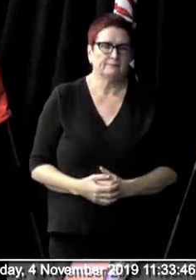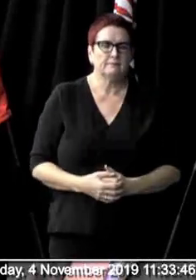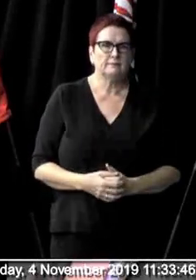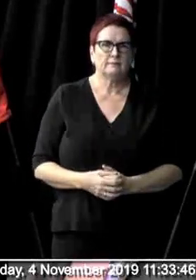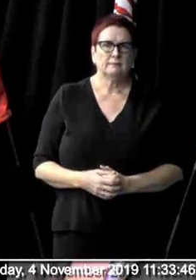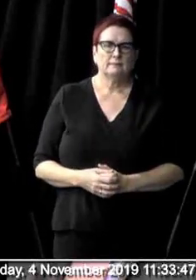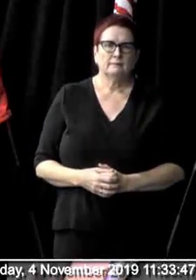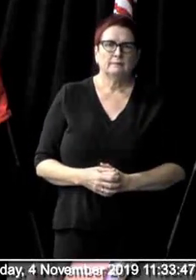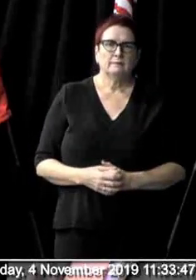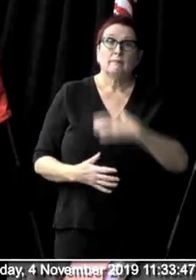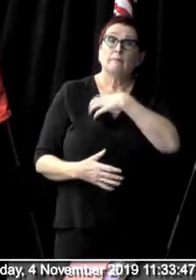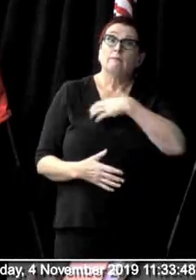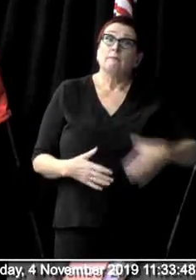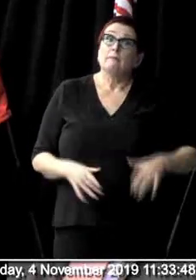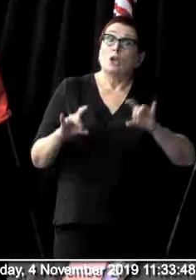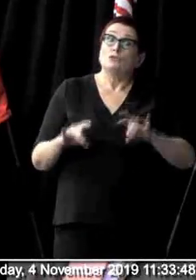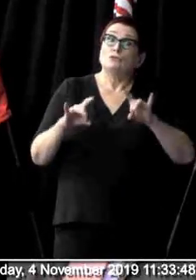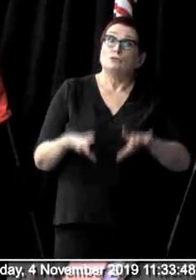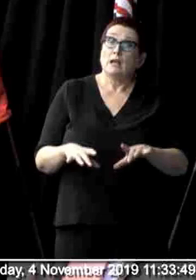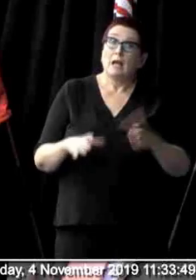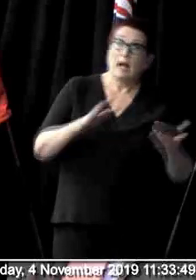Further, the Australian Government through the Attorney-General’s Department